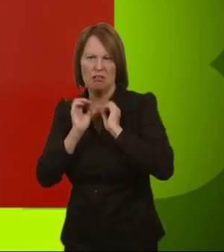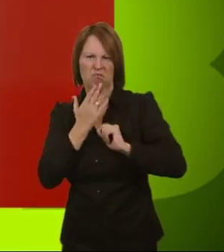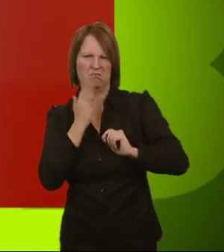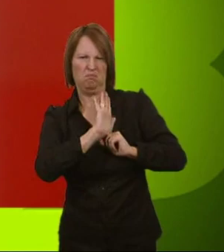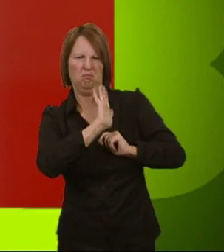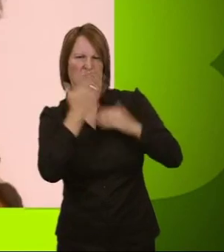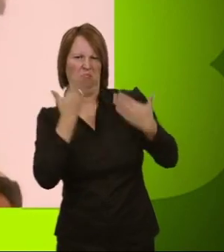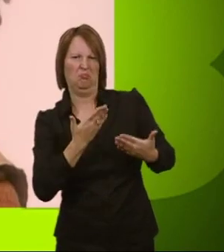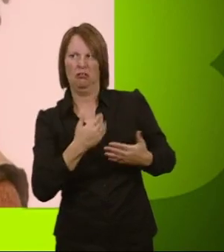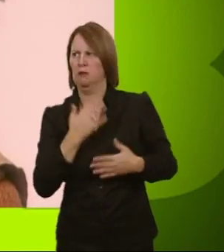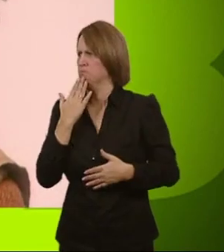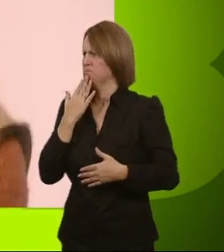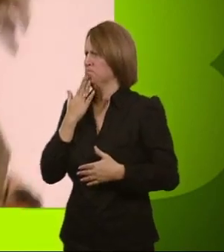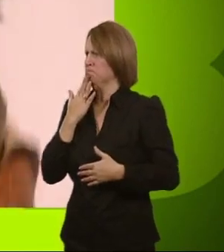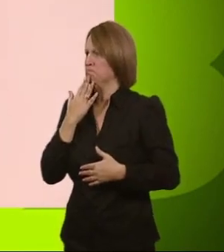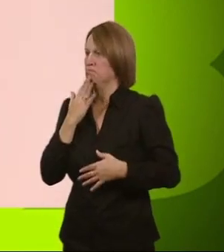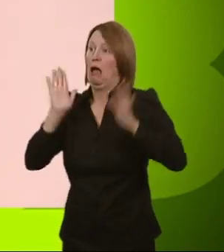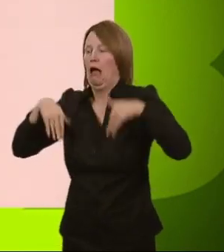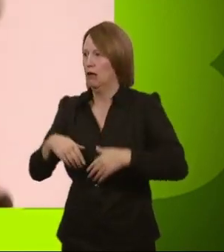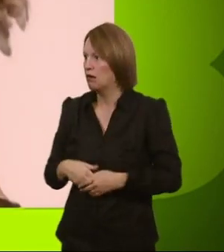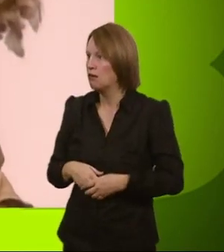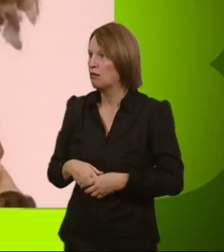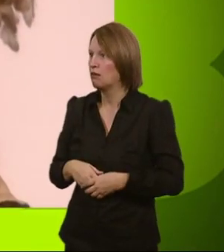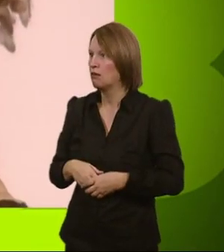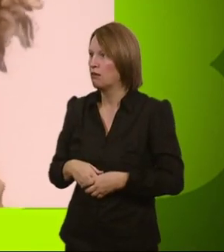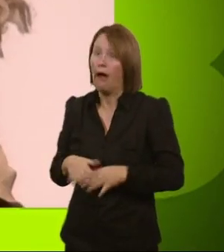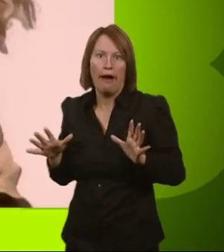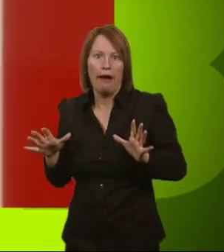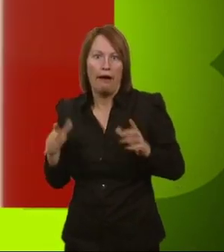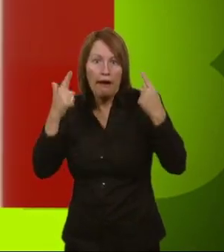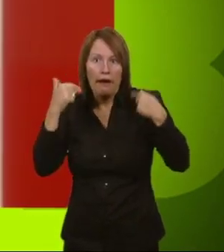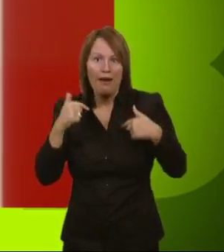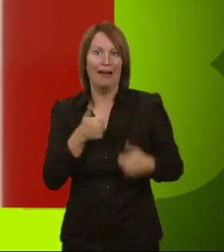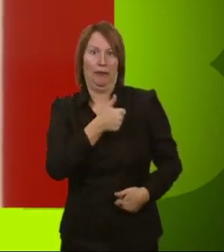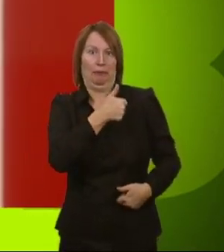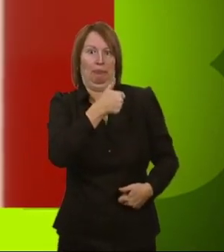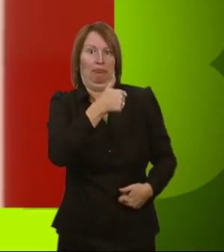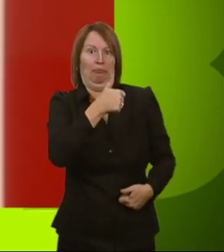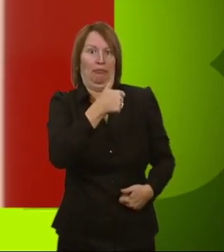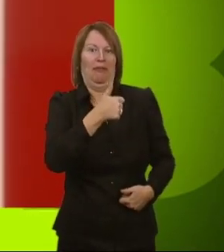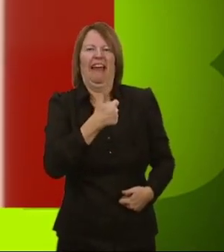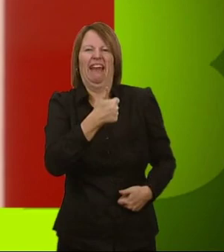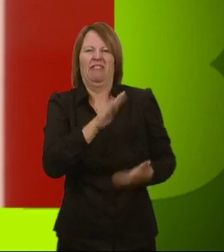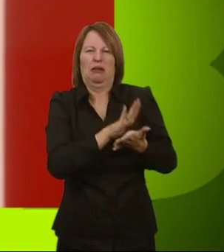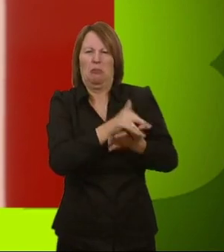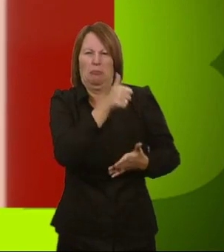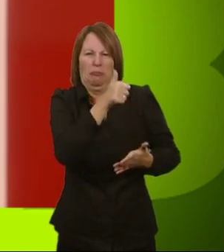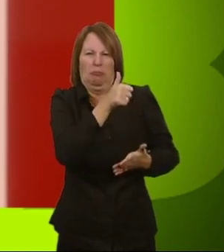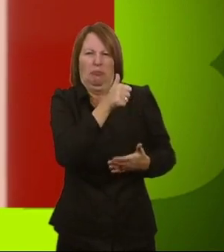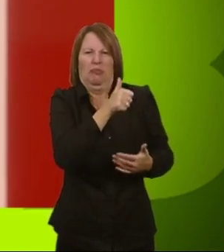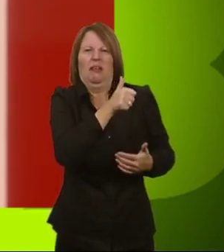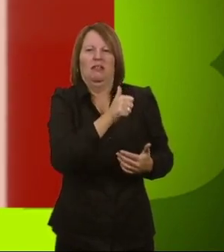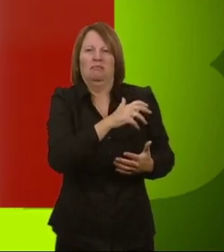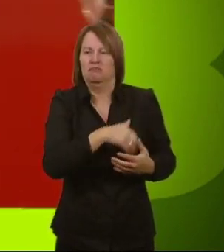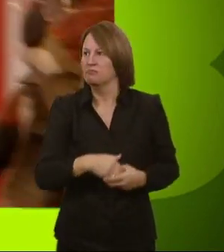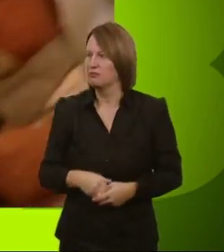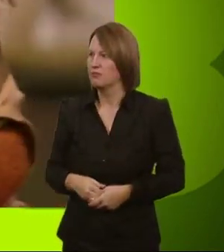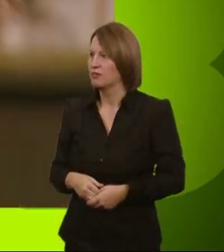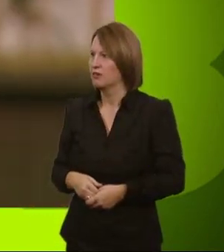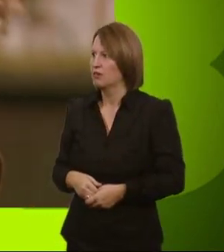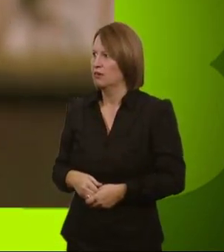know yeah yeah funny the look is